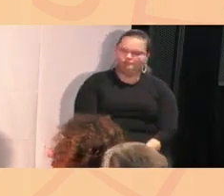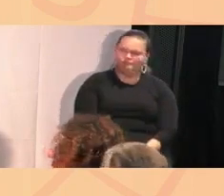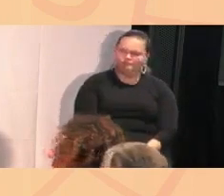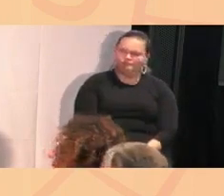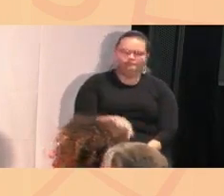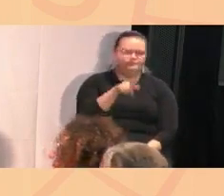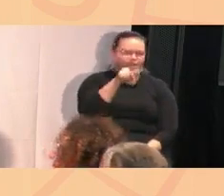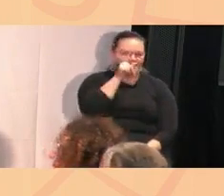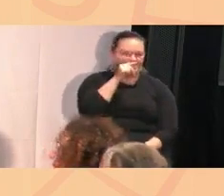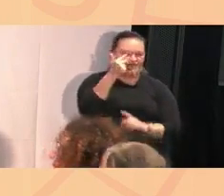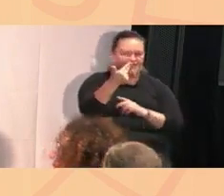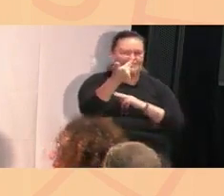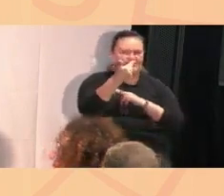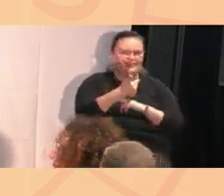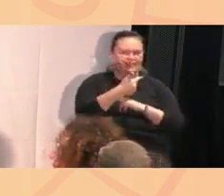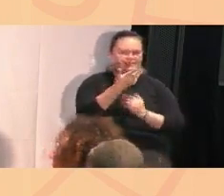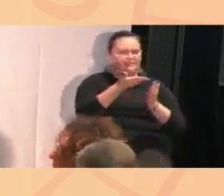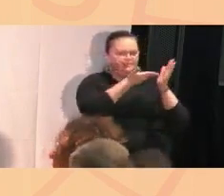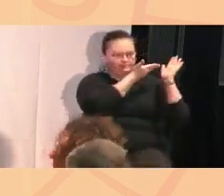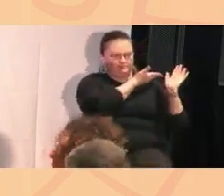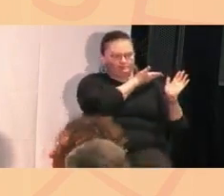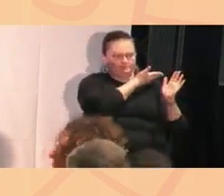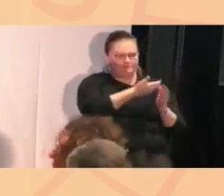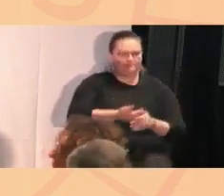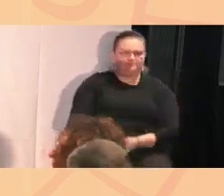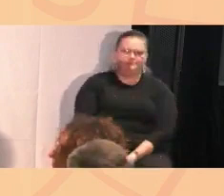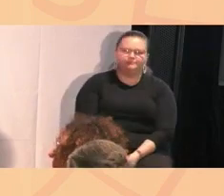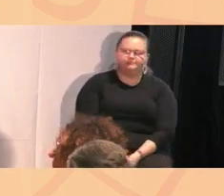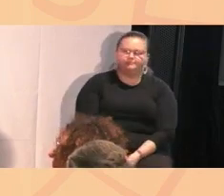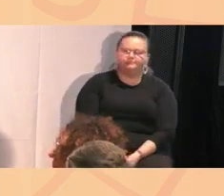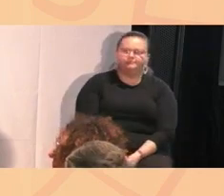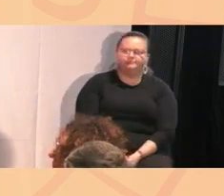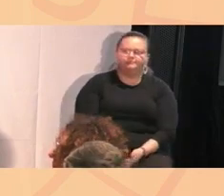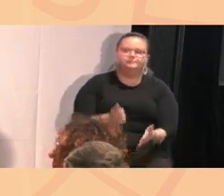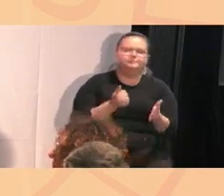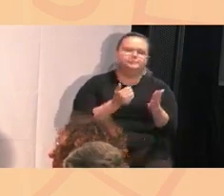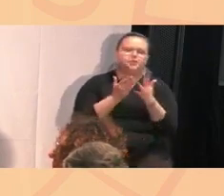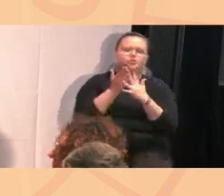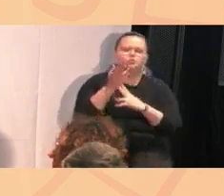So, I might bring Julie in here who's in her hotel room.